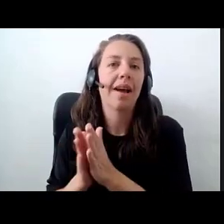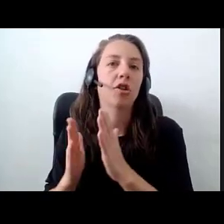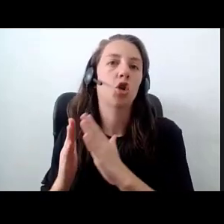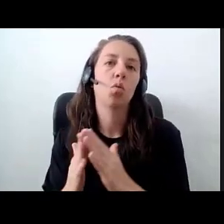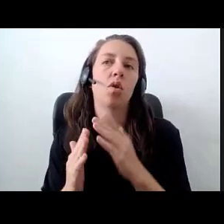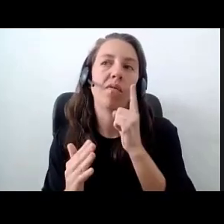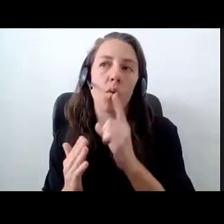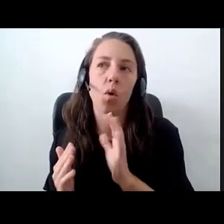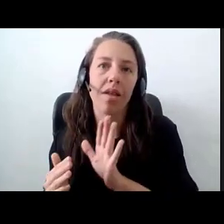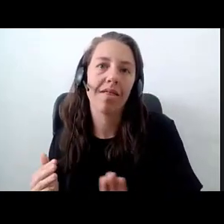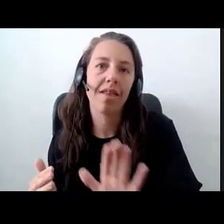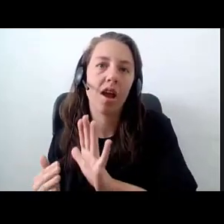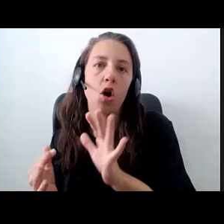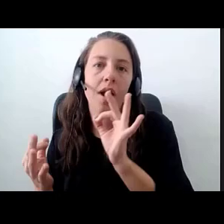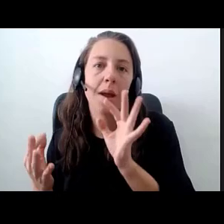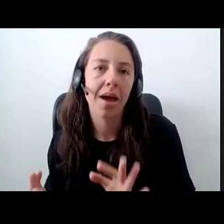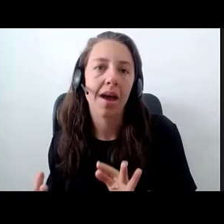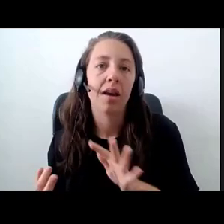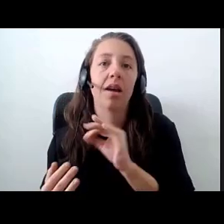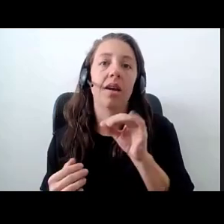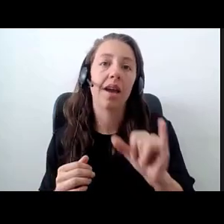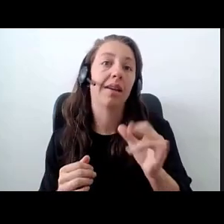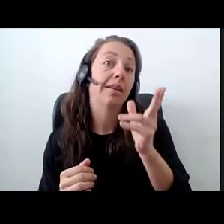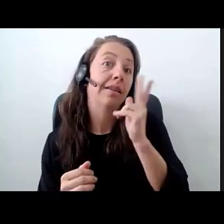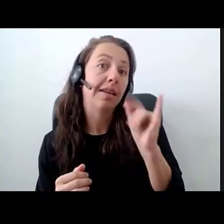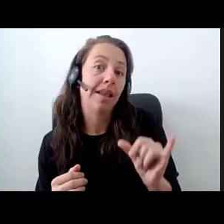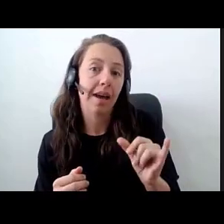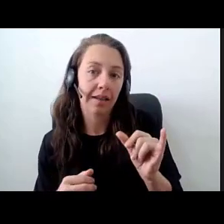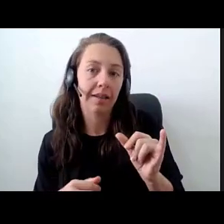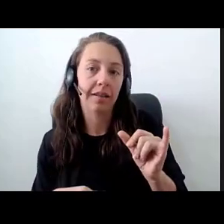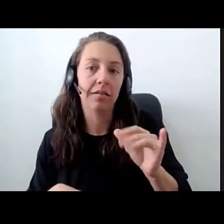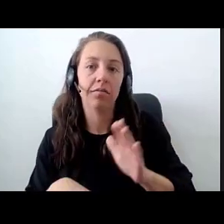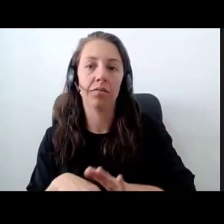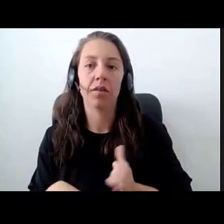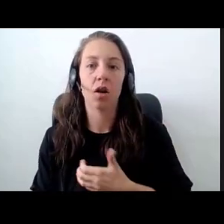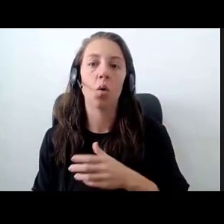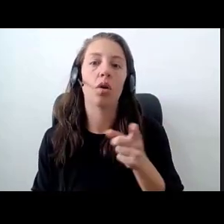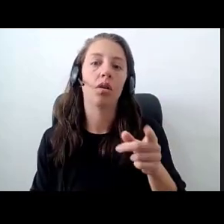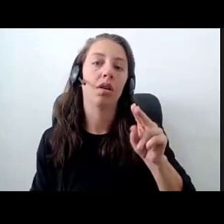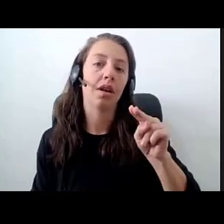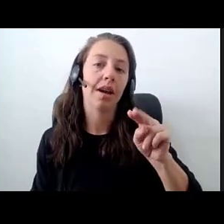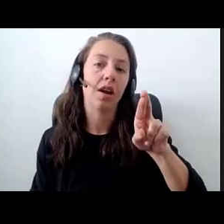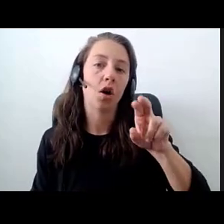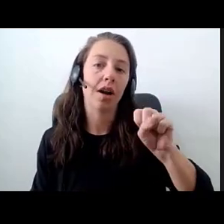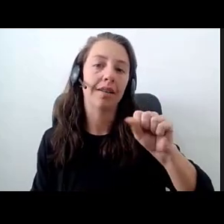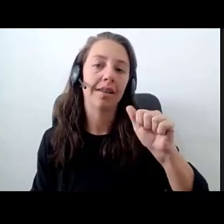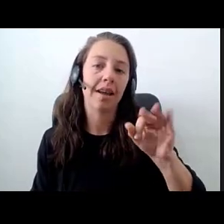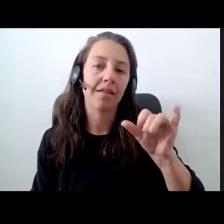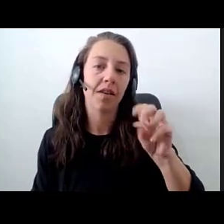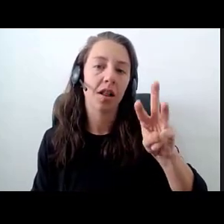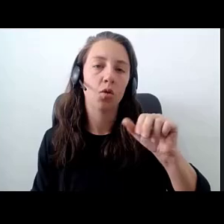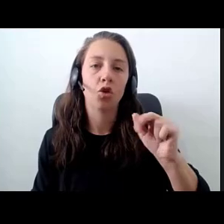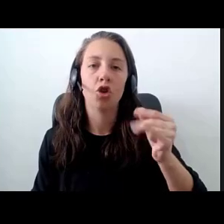on our Improving NRSA fellowship application and Review web page. Since then, NIH has carefully utilized